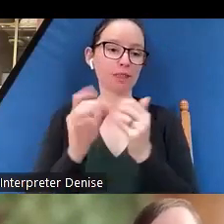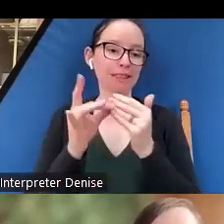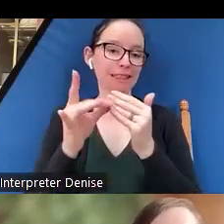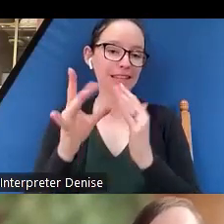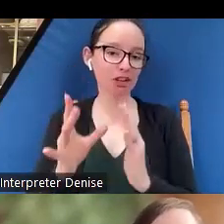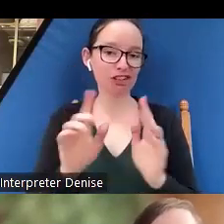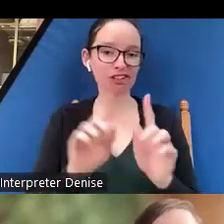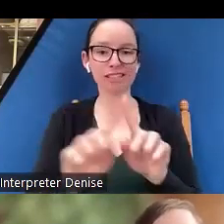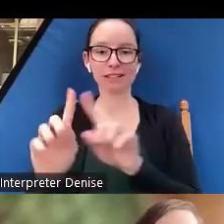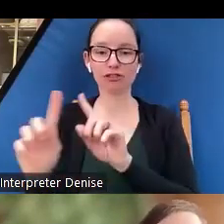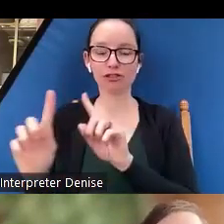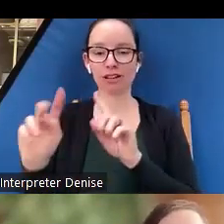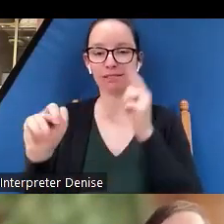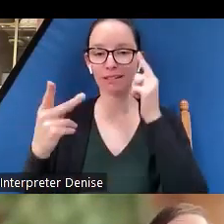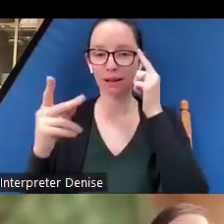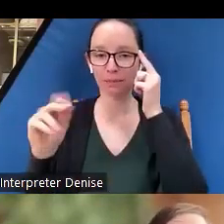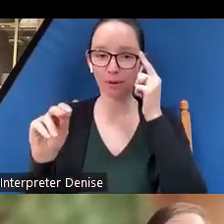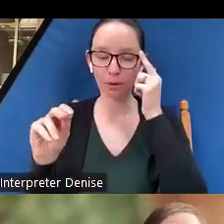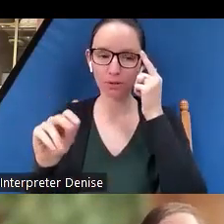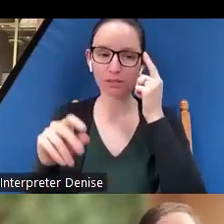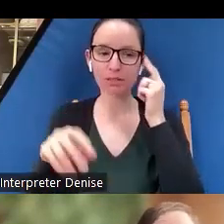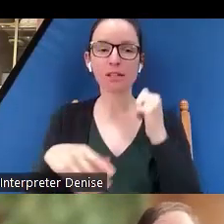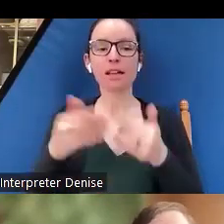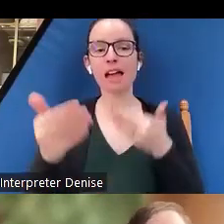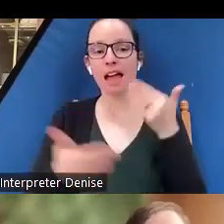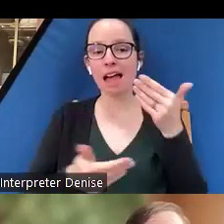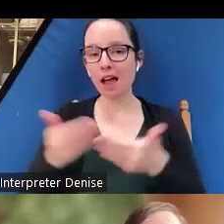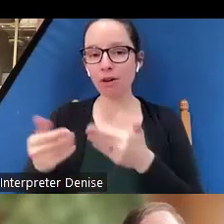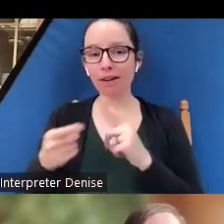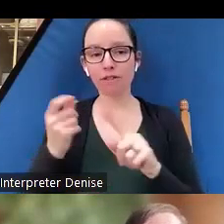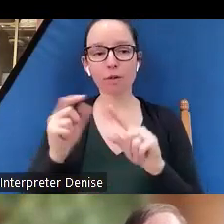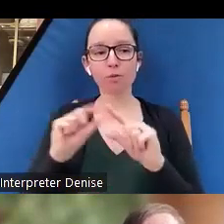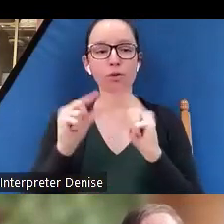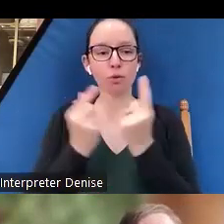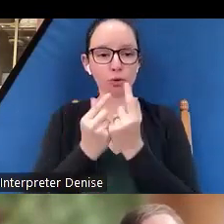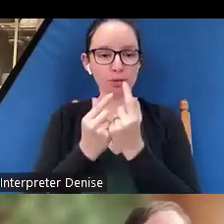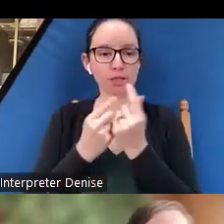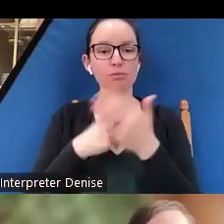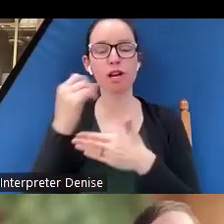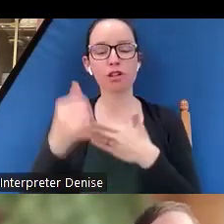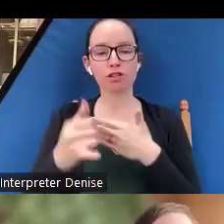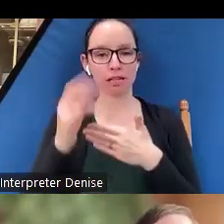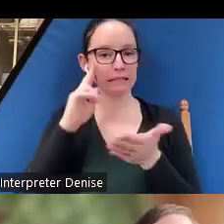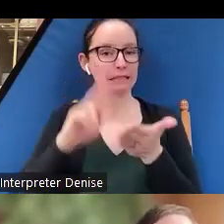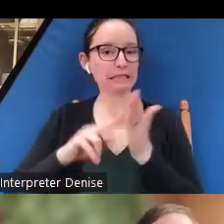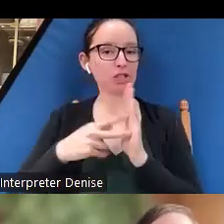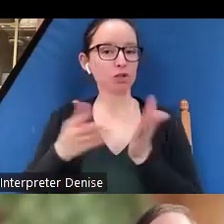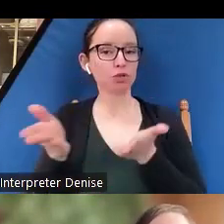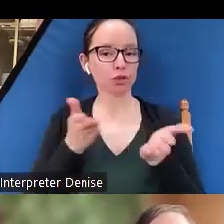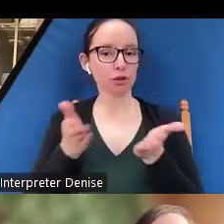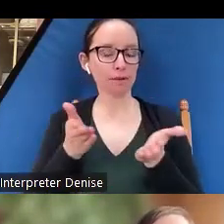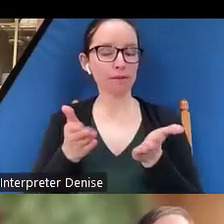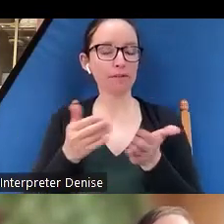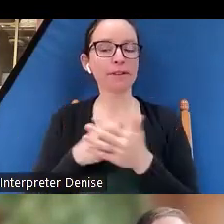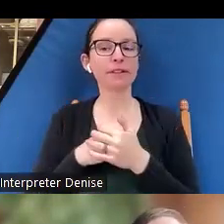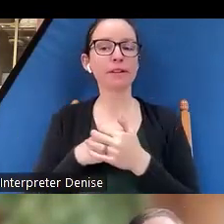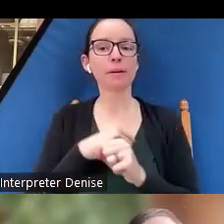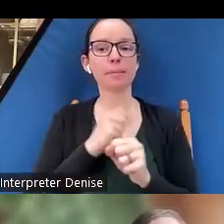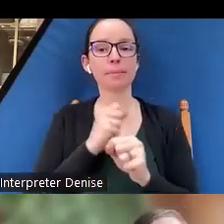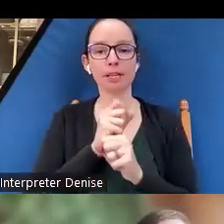and hiring from groups that projects intend to serve. So making sure that there are people who represent the